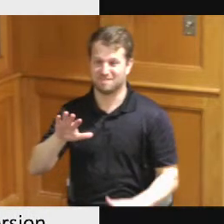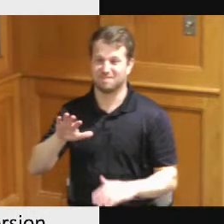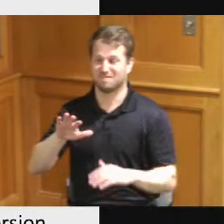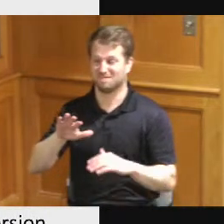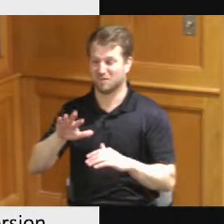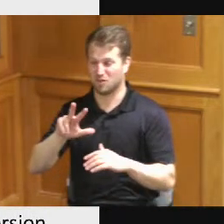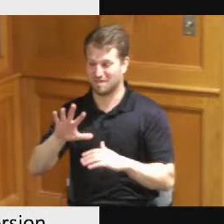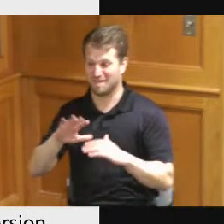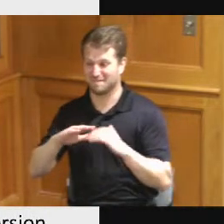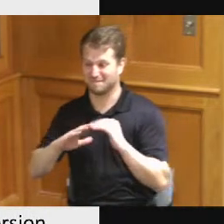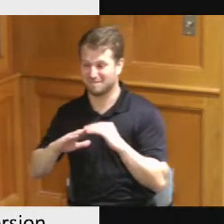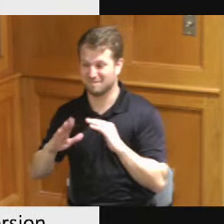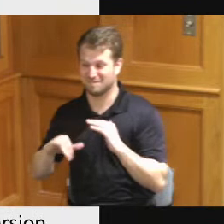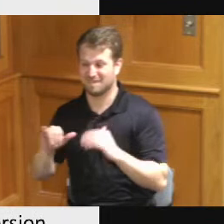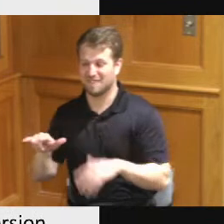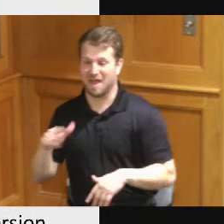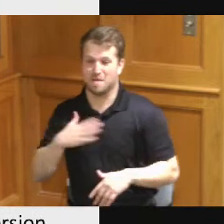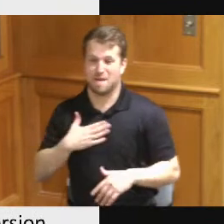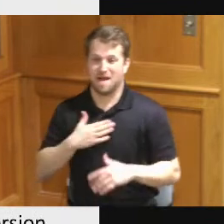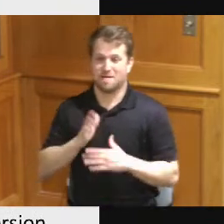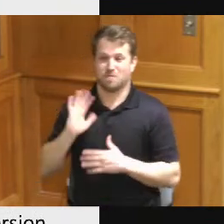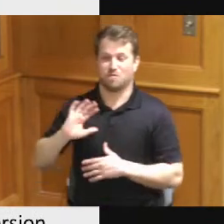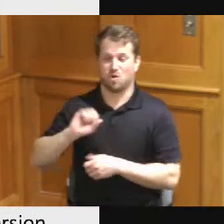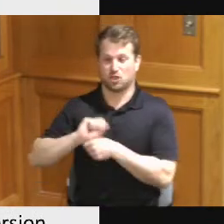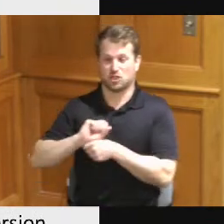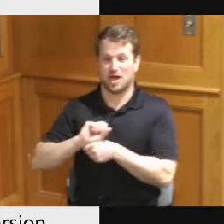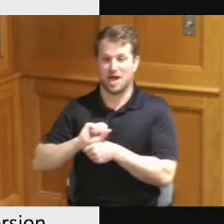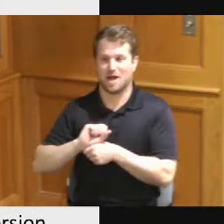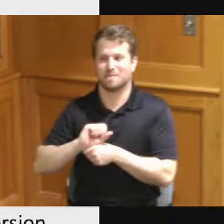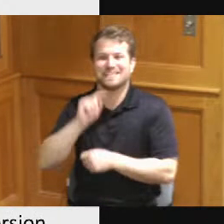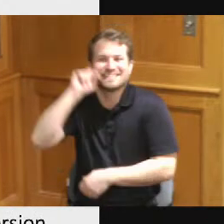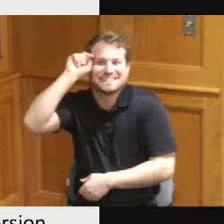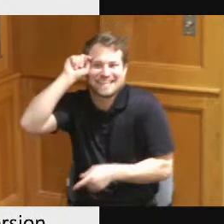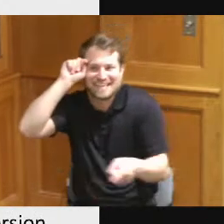Outreach job was doing Street Outreach with homeless teenagers so like that's a group that